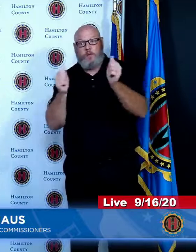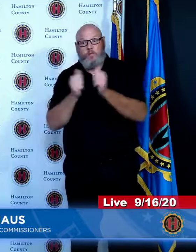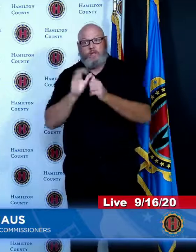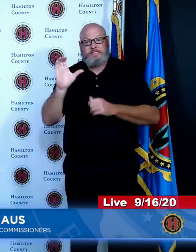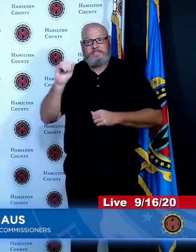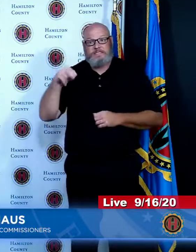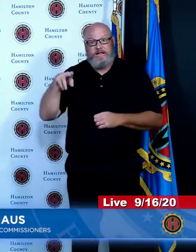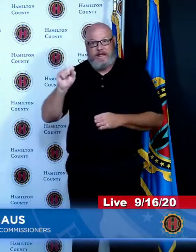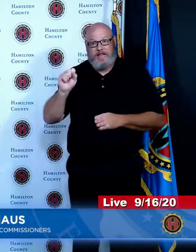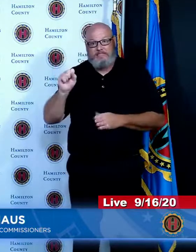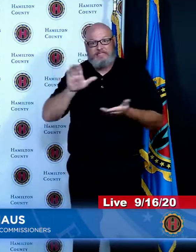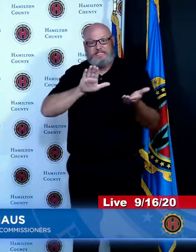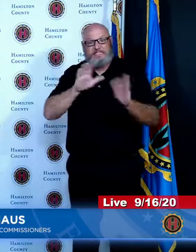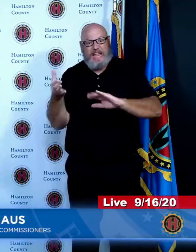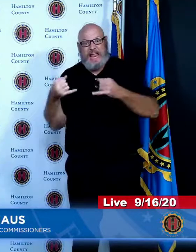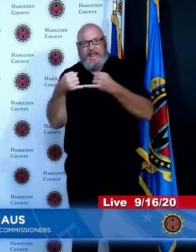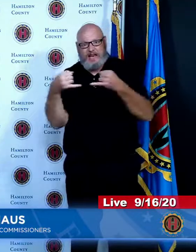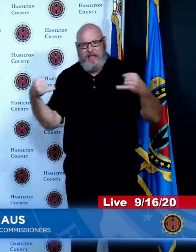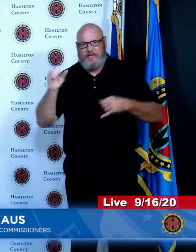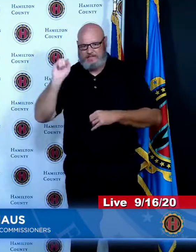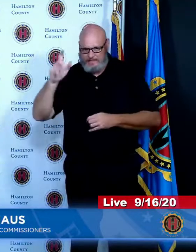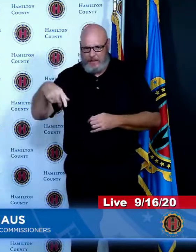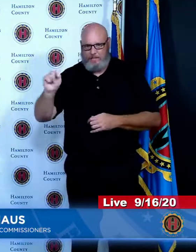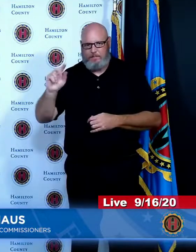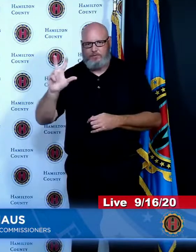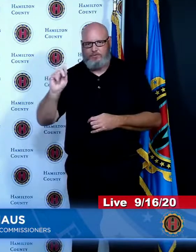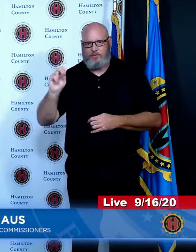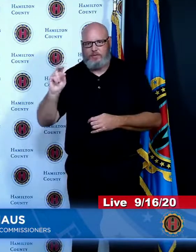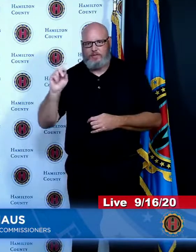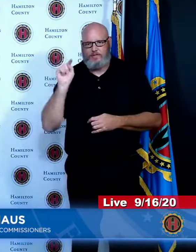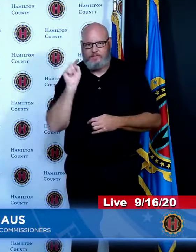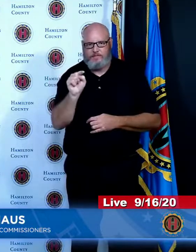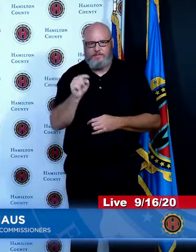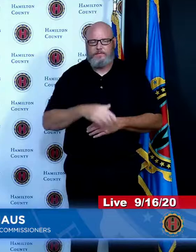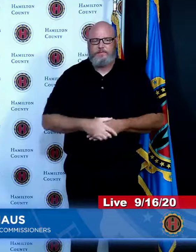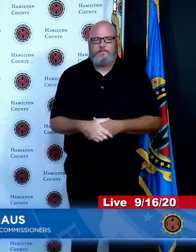neighborhood what is did I say something other